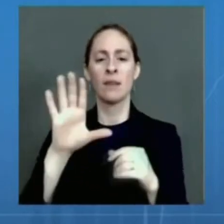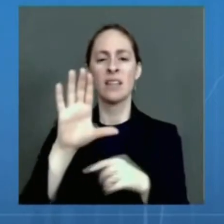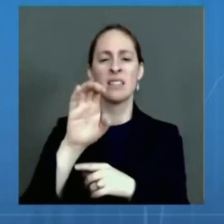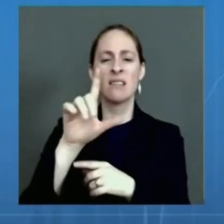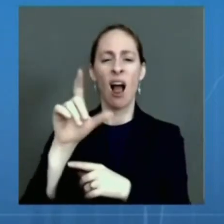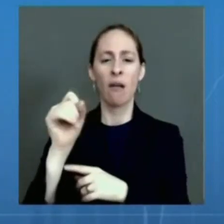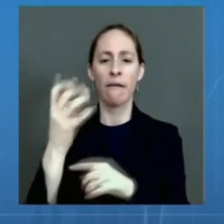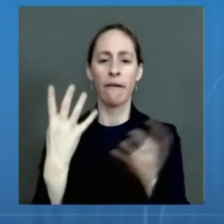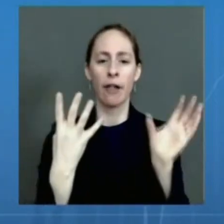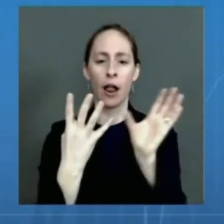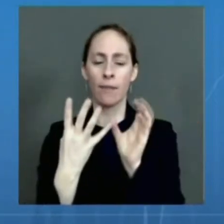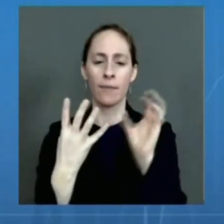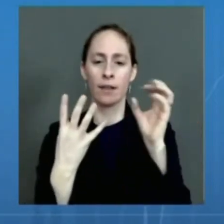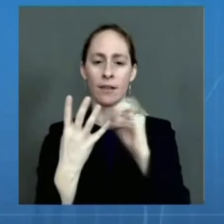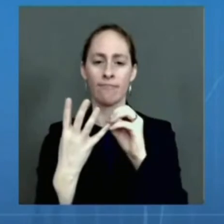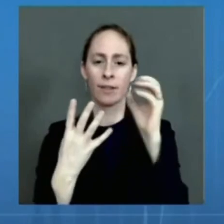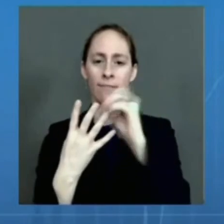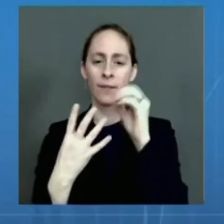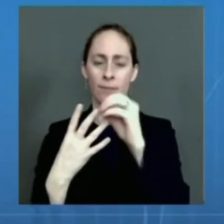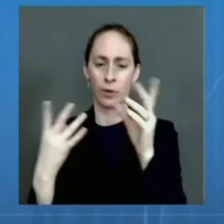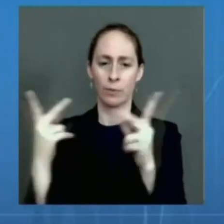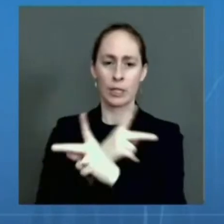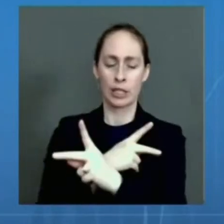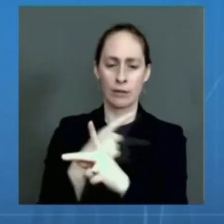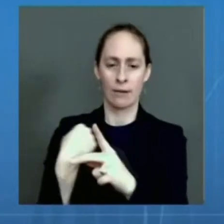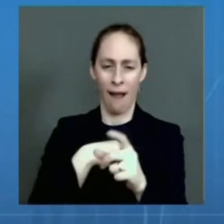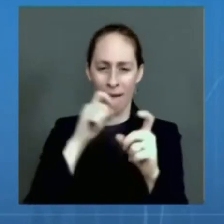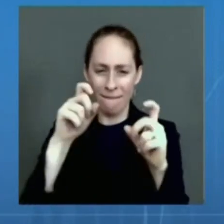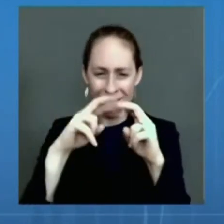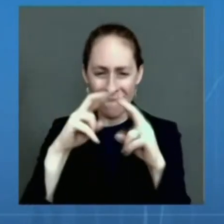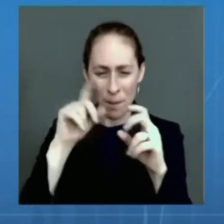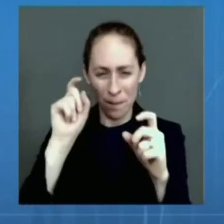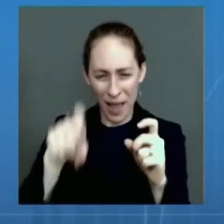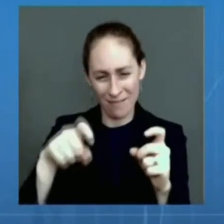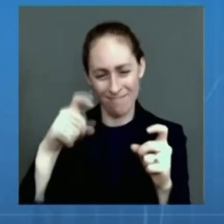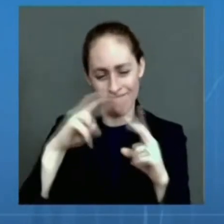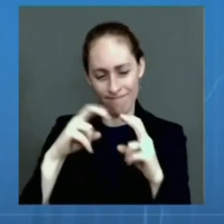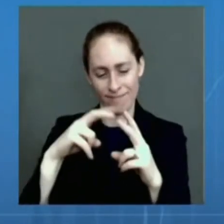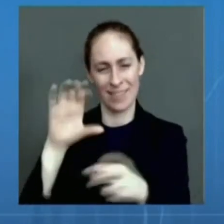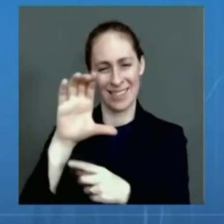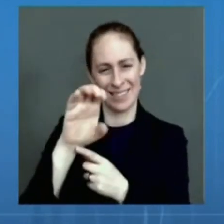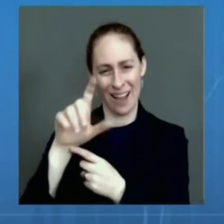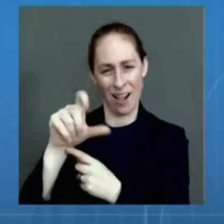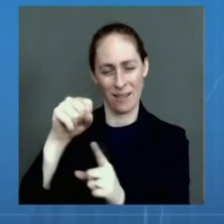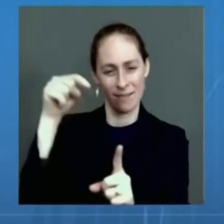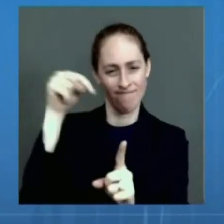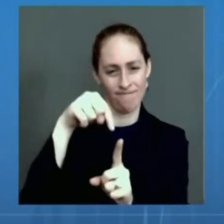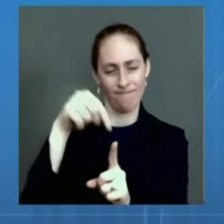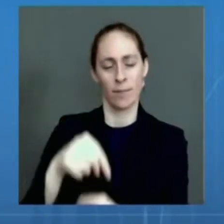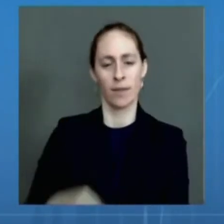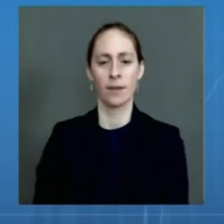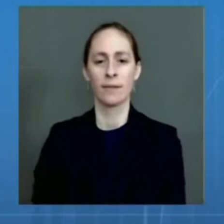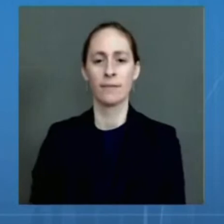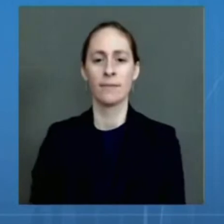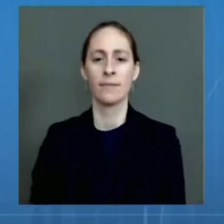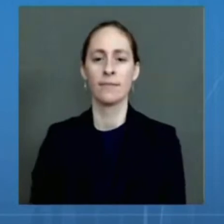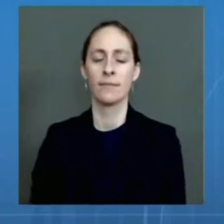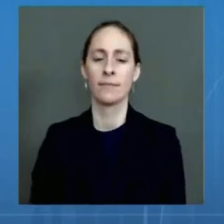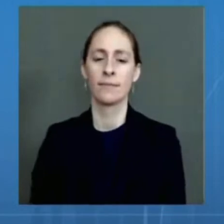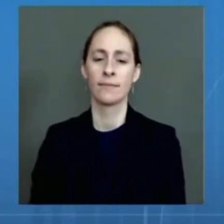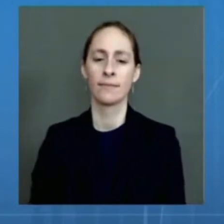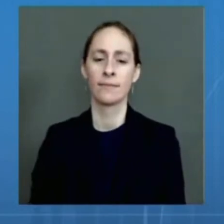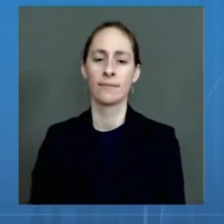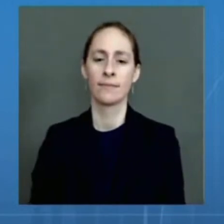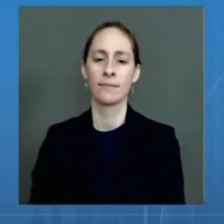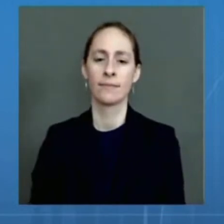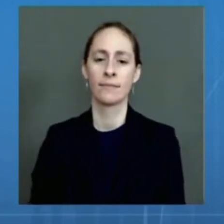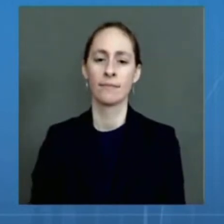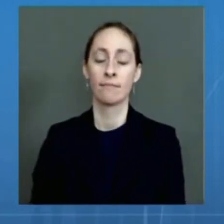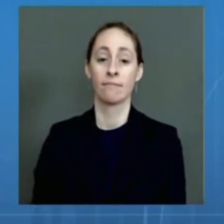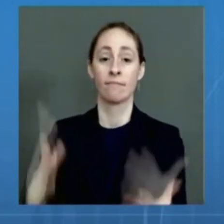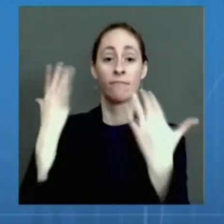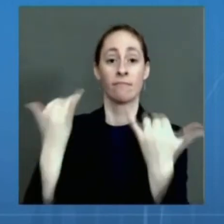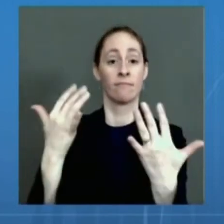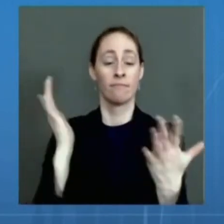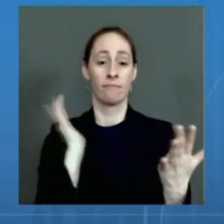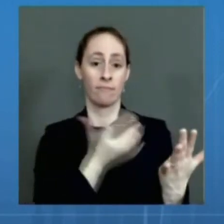TO DETERMINE WHY IT IS MORE